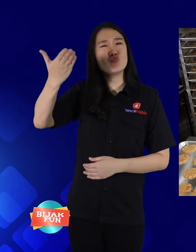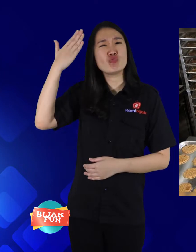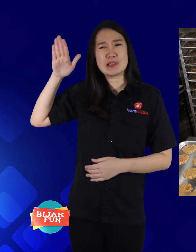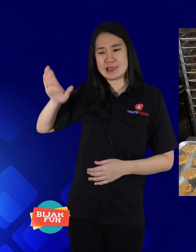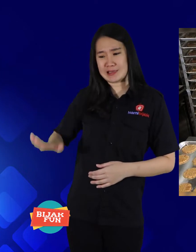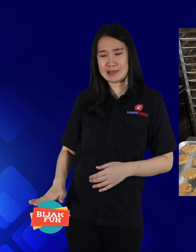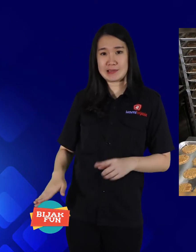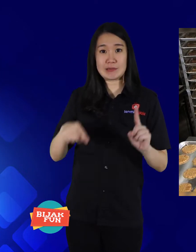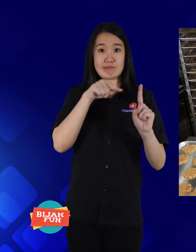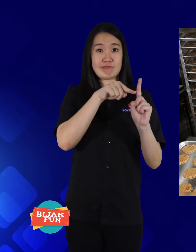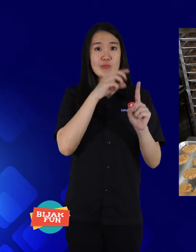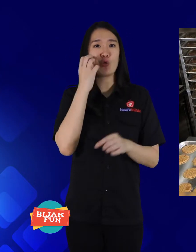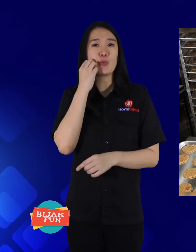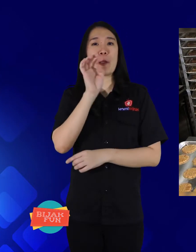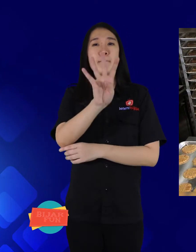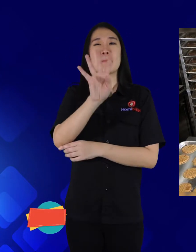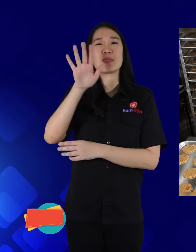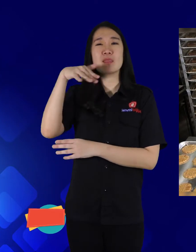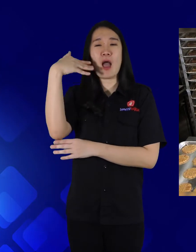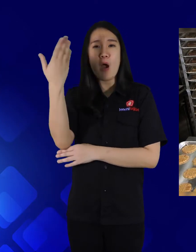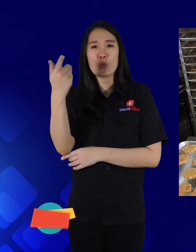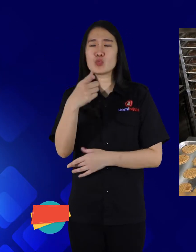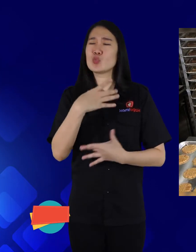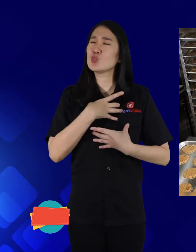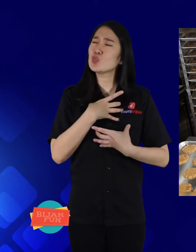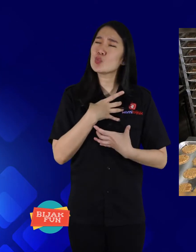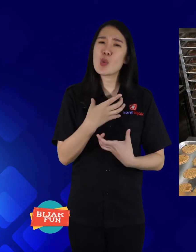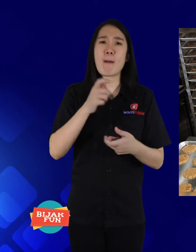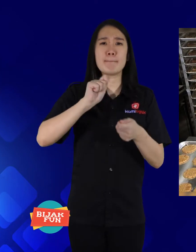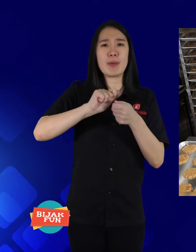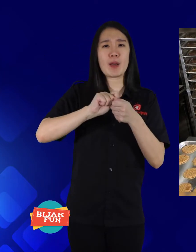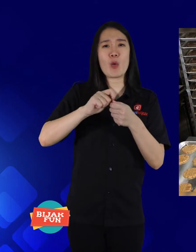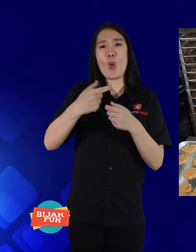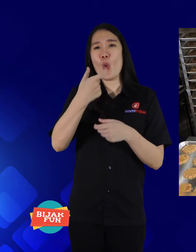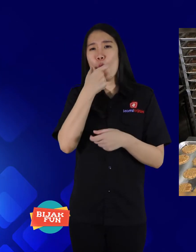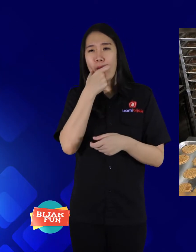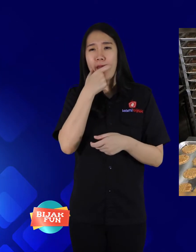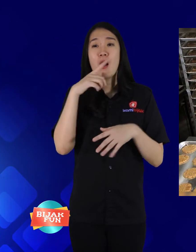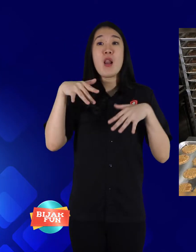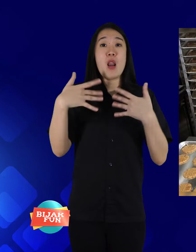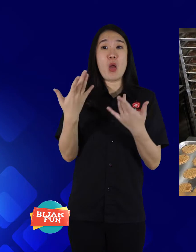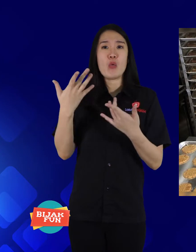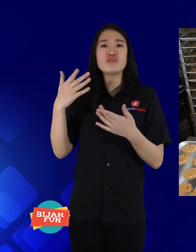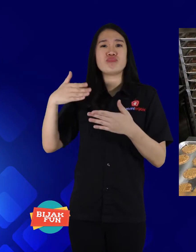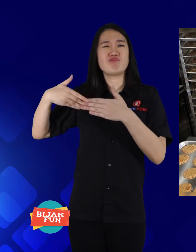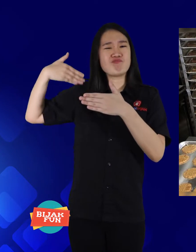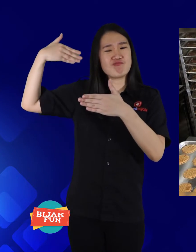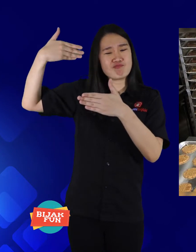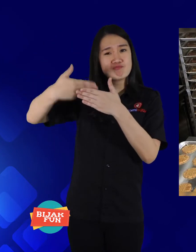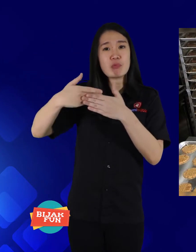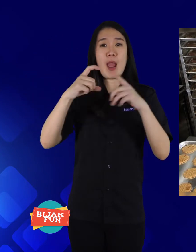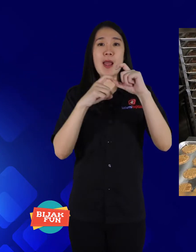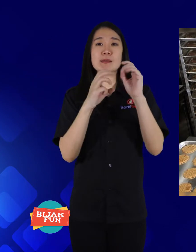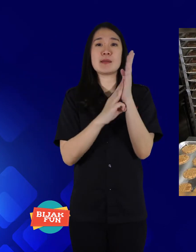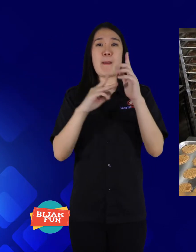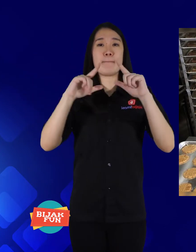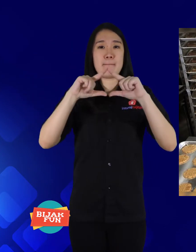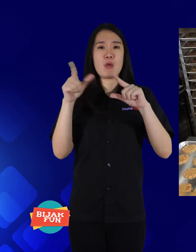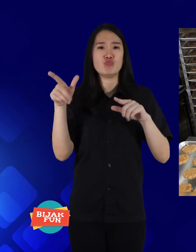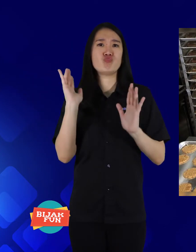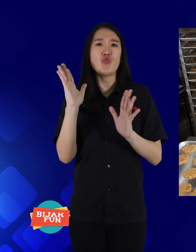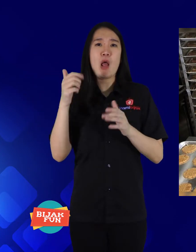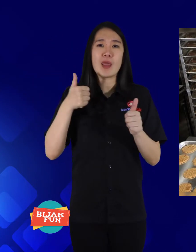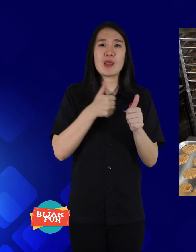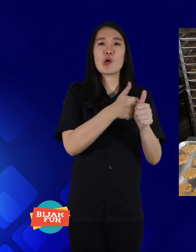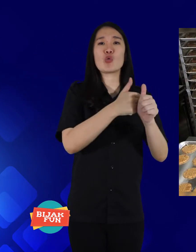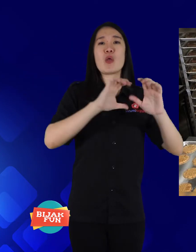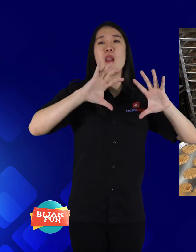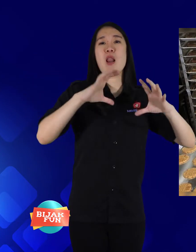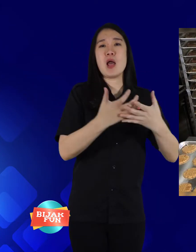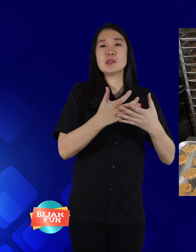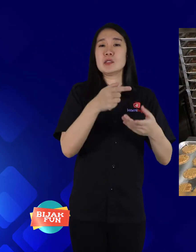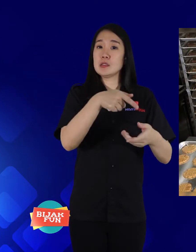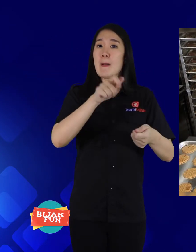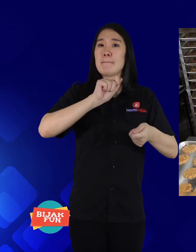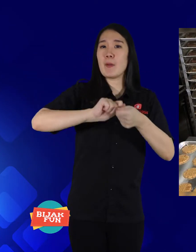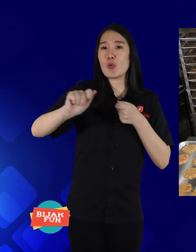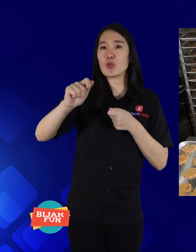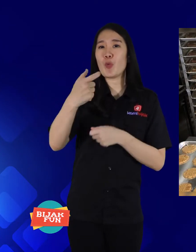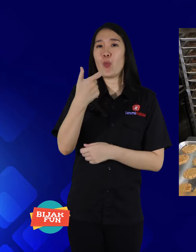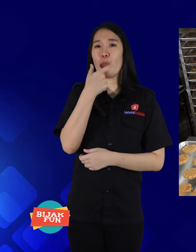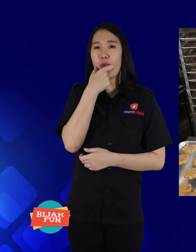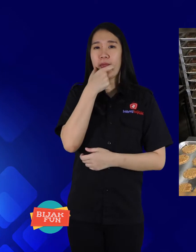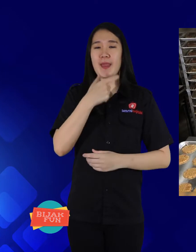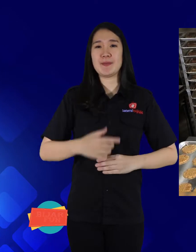When I was 4 years old, I liked to make cakes then high school has taken a cake baking class.